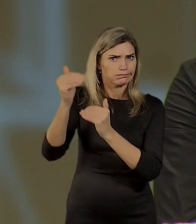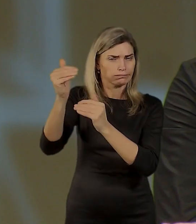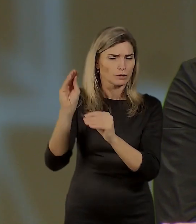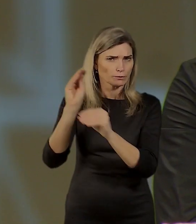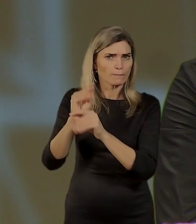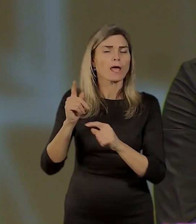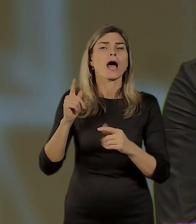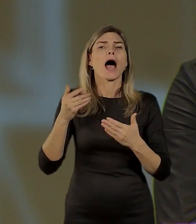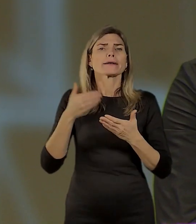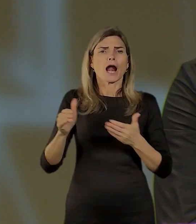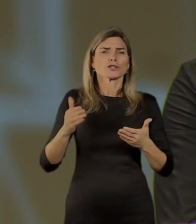at Modřanské strojírny.